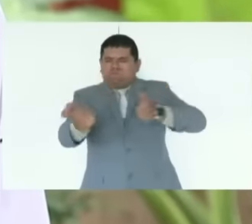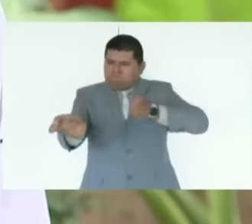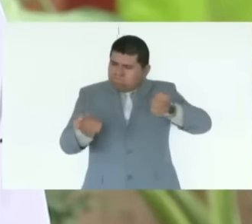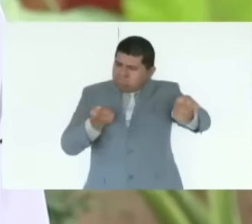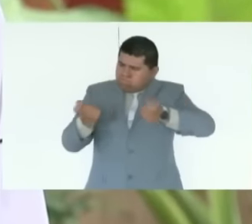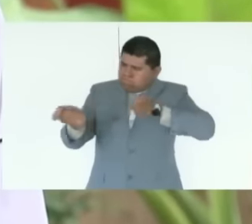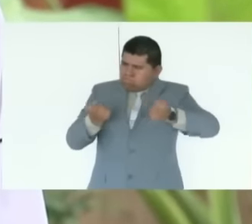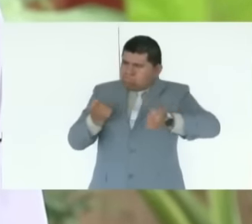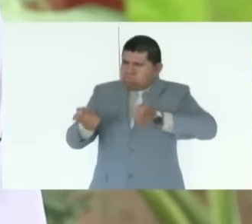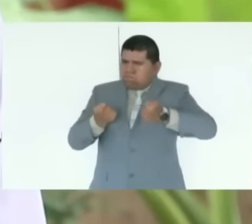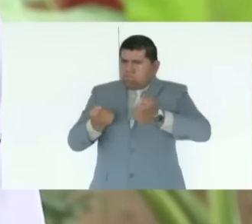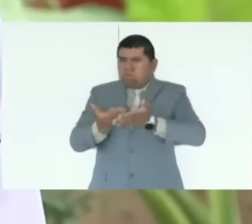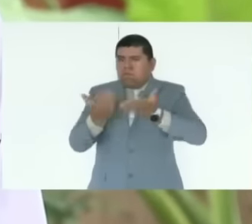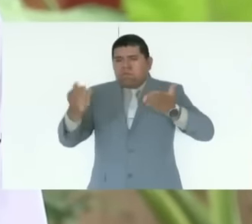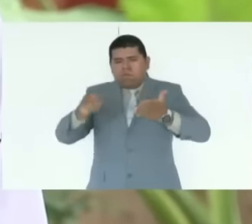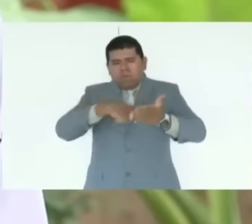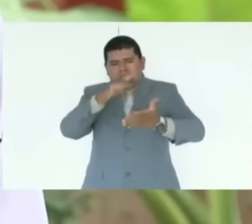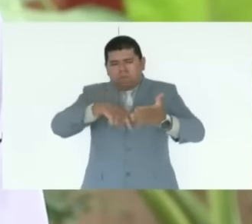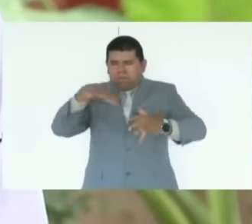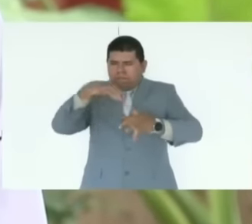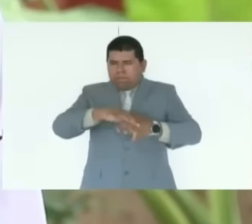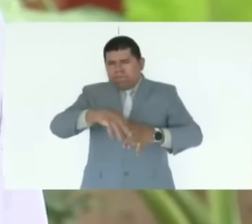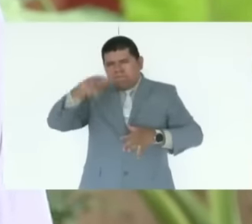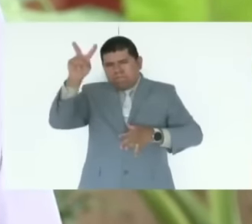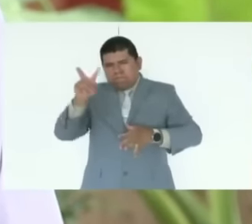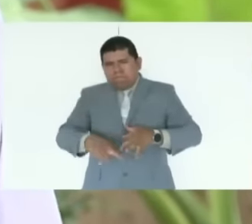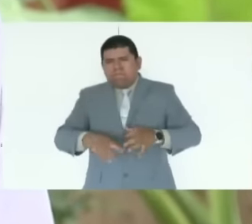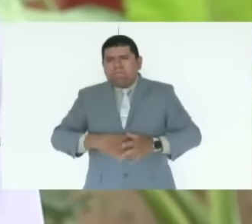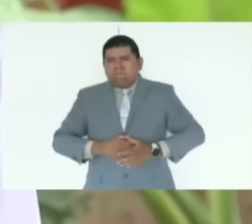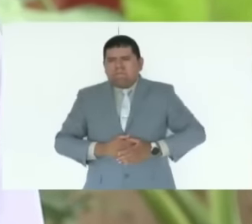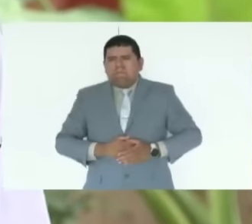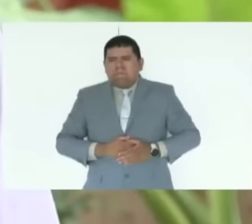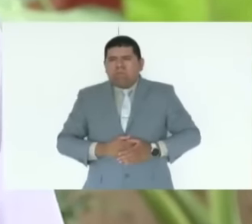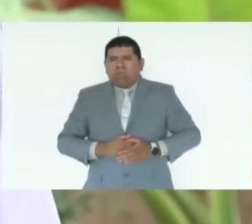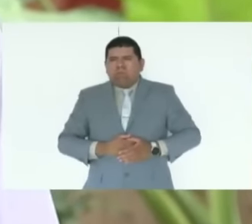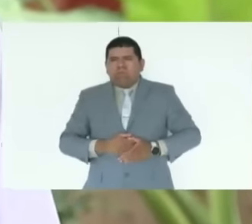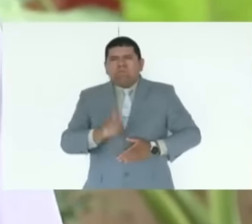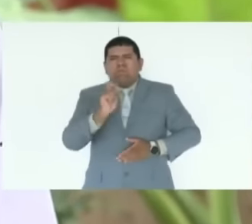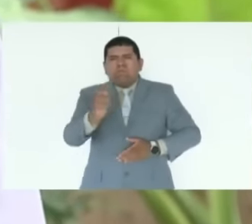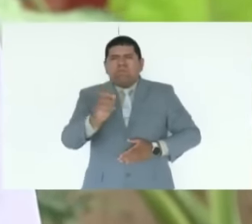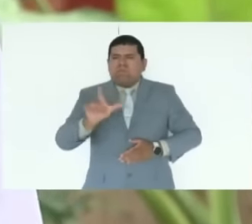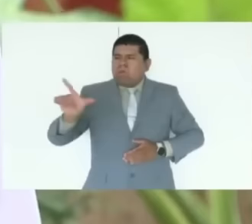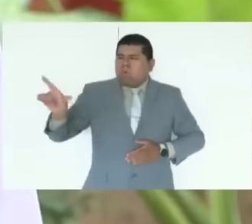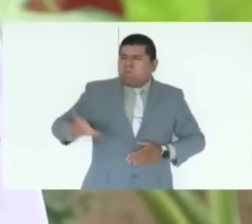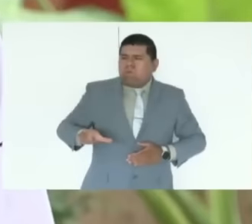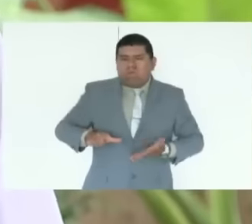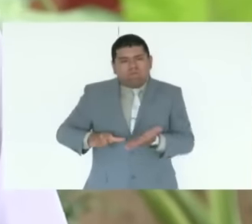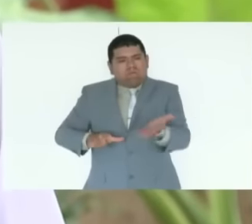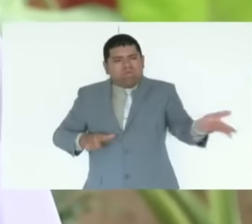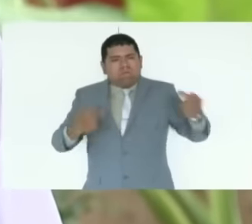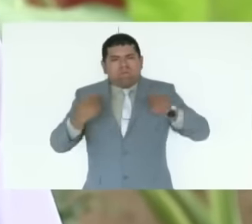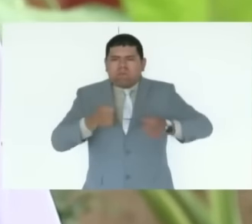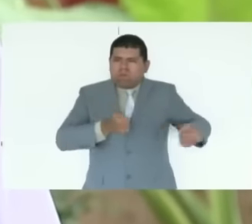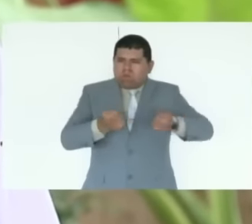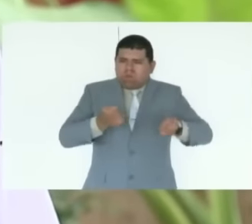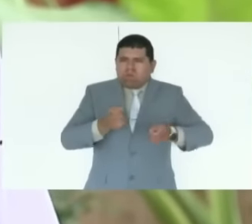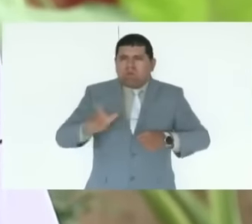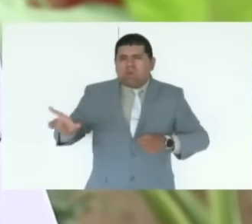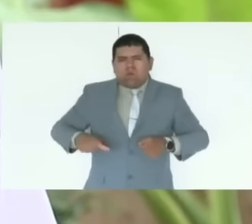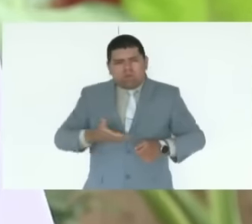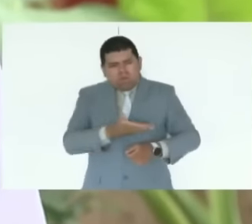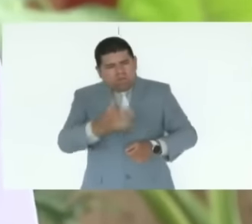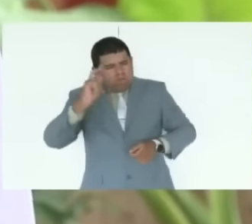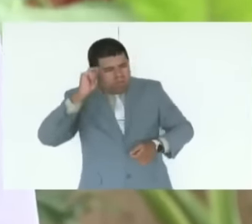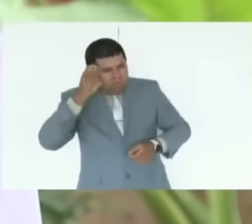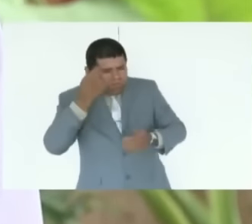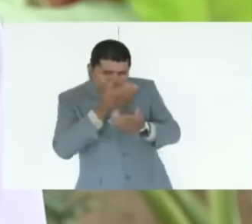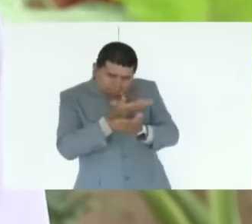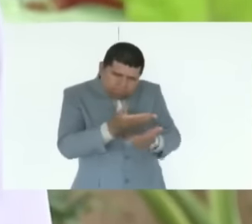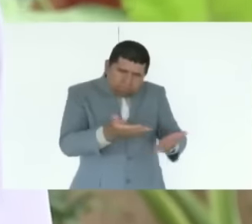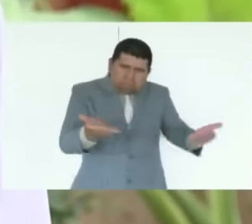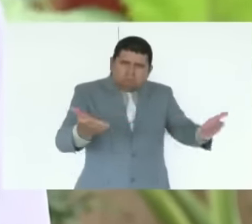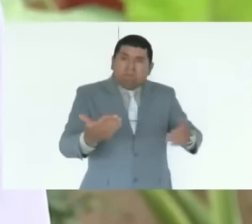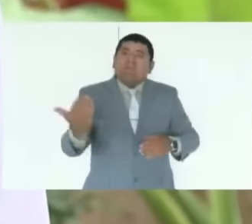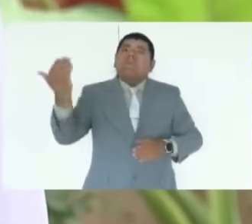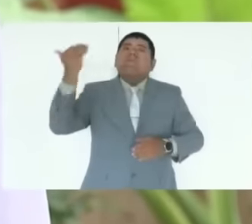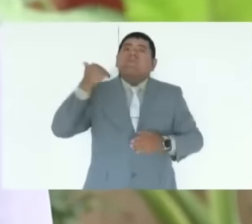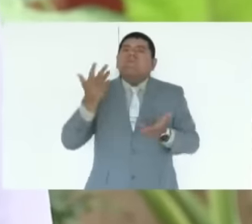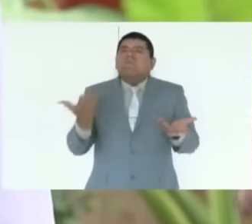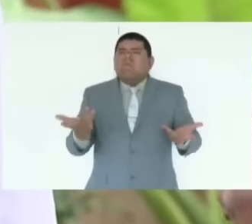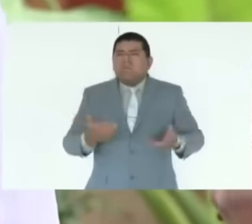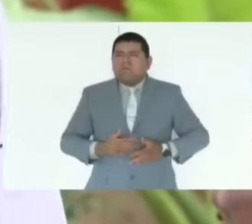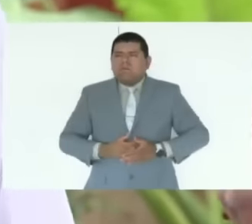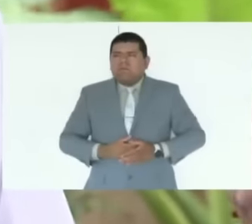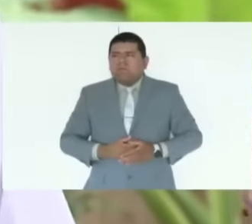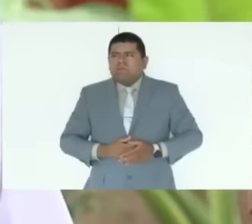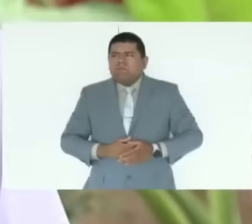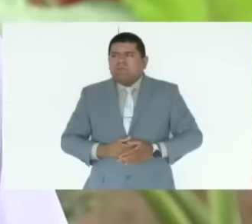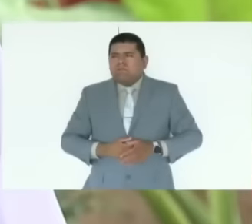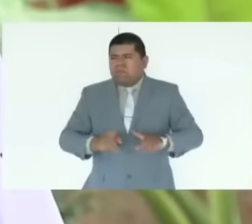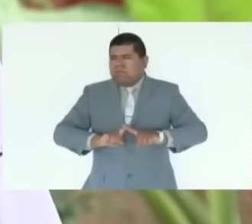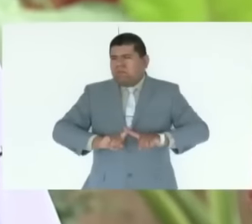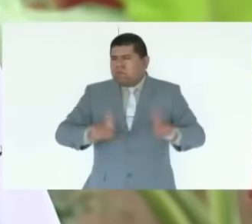true democracy. Democracy is the government of the people and for the people before. That word that